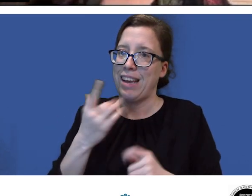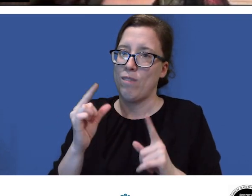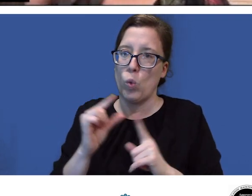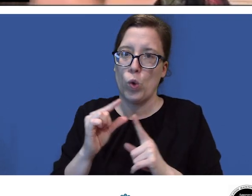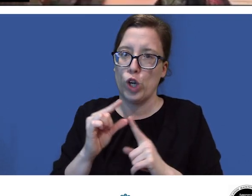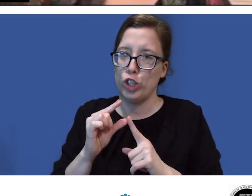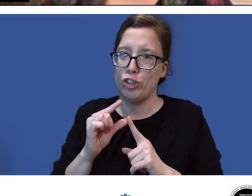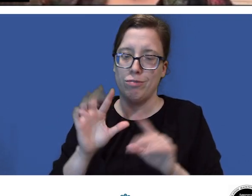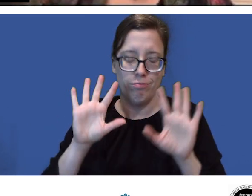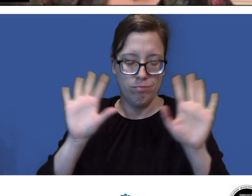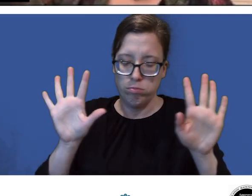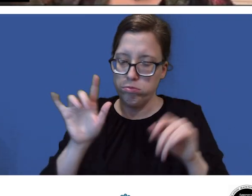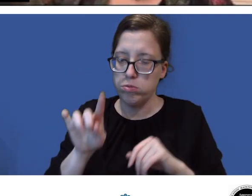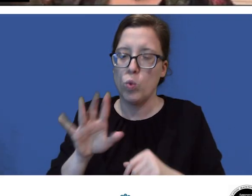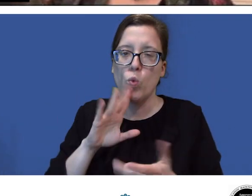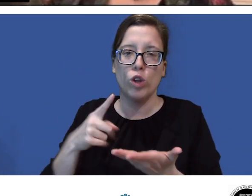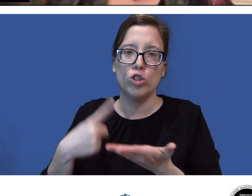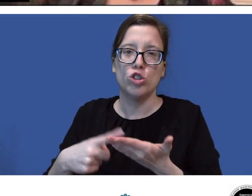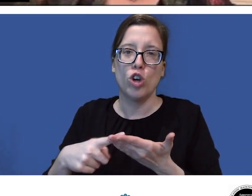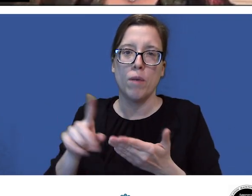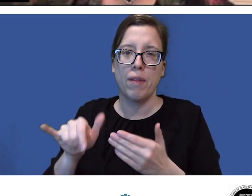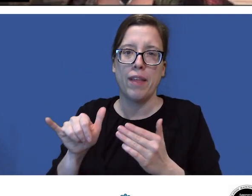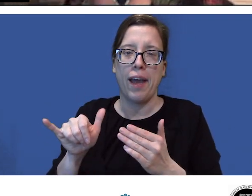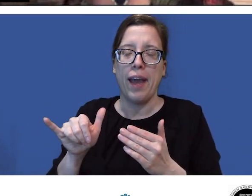It's one of my favorite words in the whole wide world.